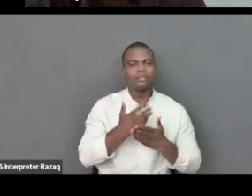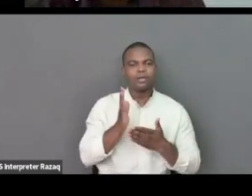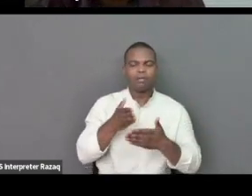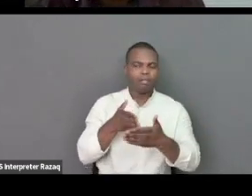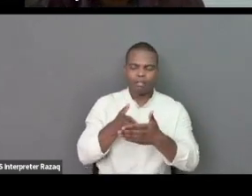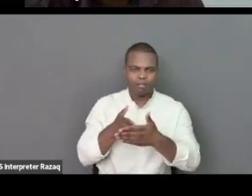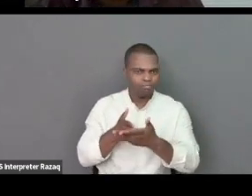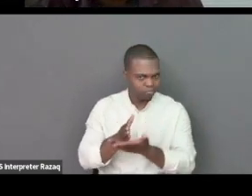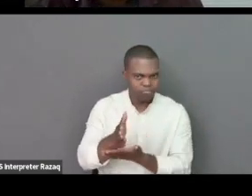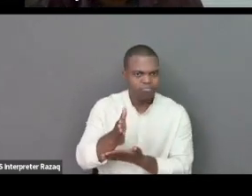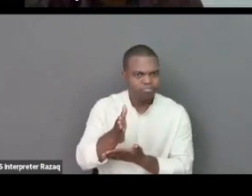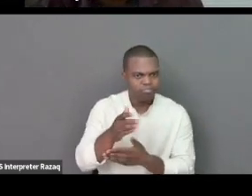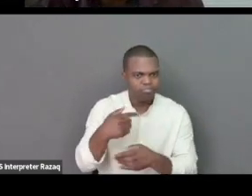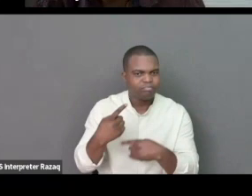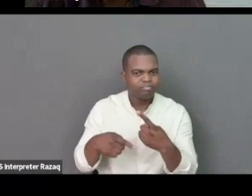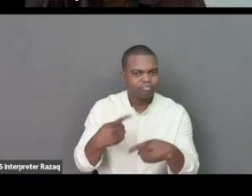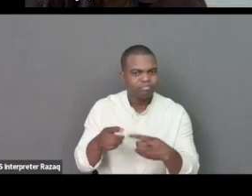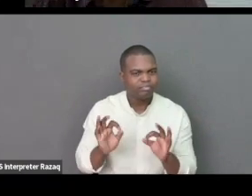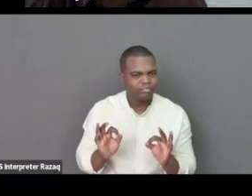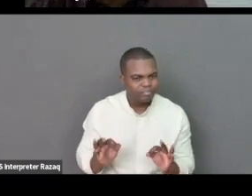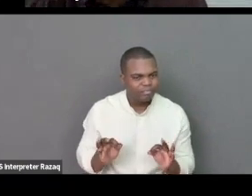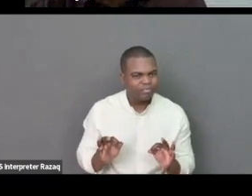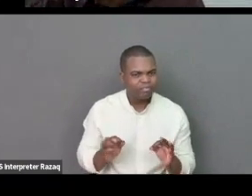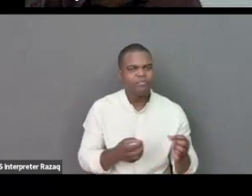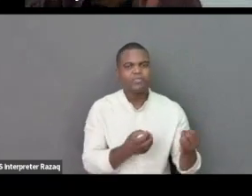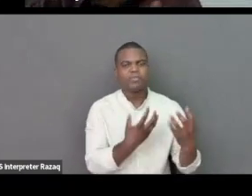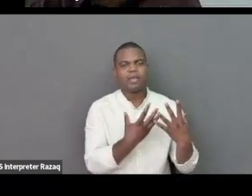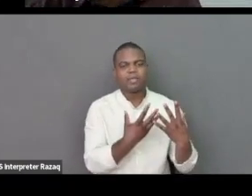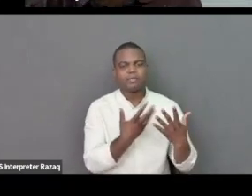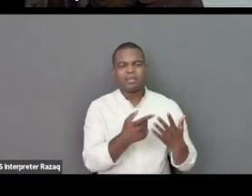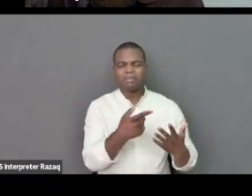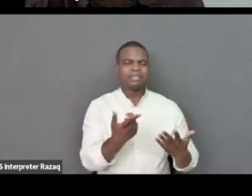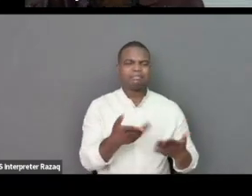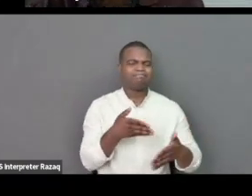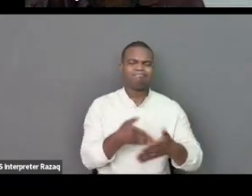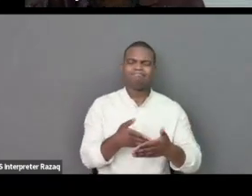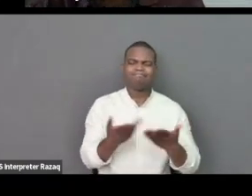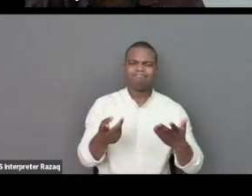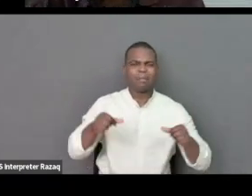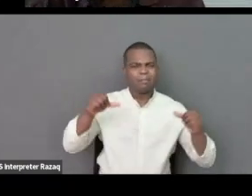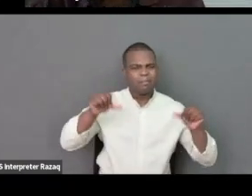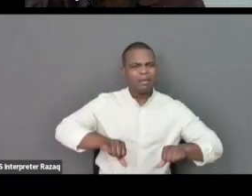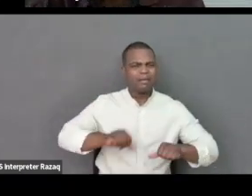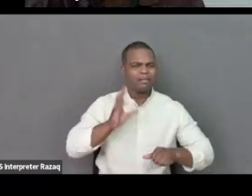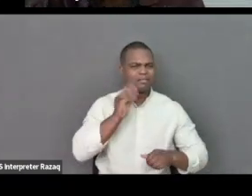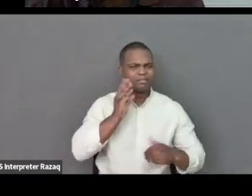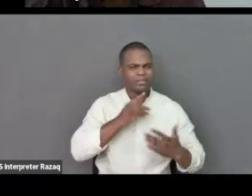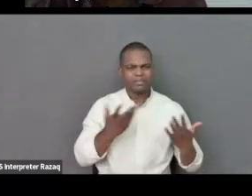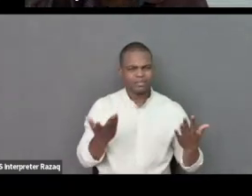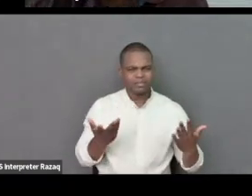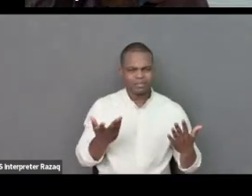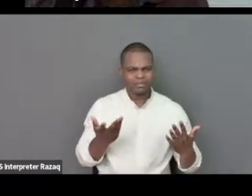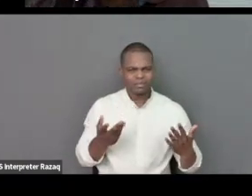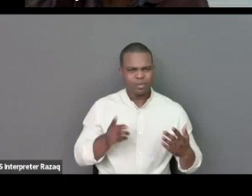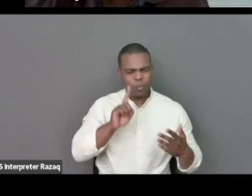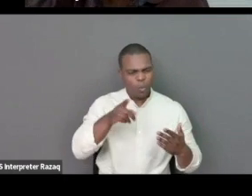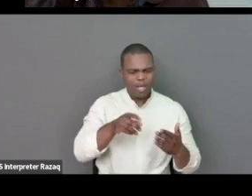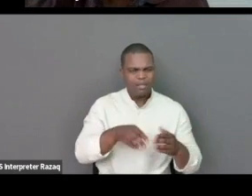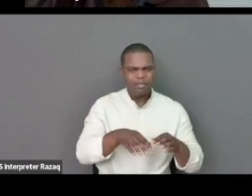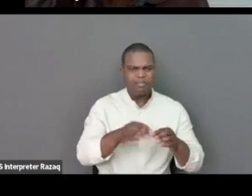reaction, or they simply just cannot find the feedback mechanism. So, we looked at different